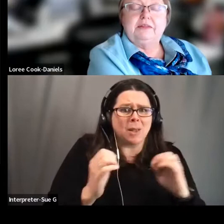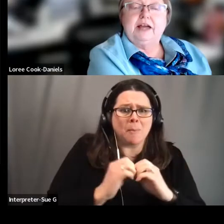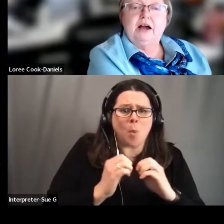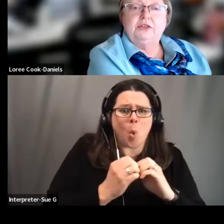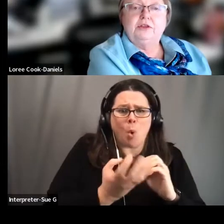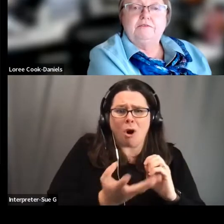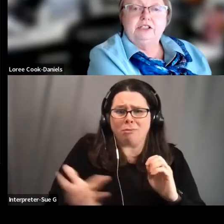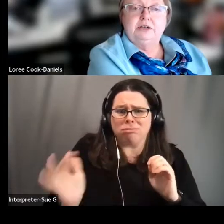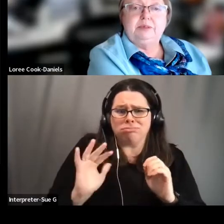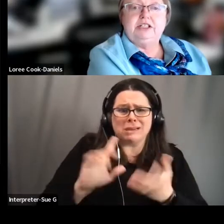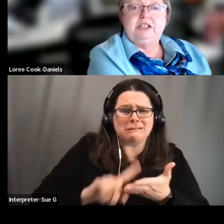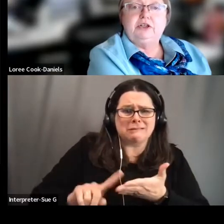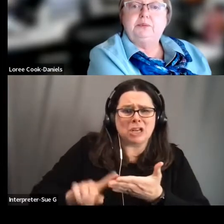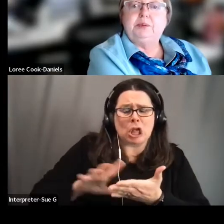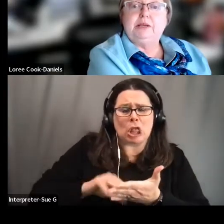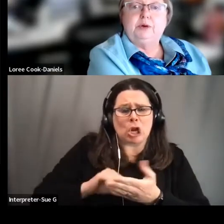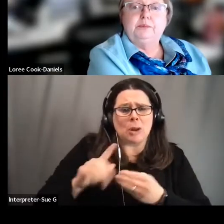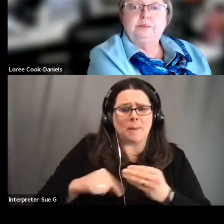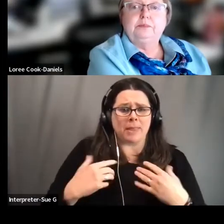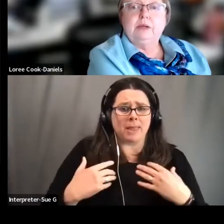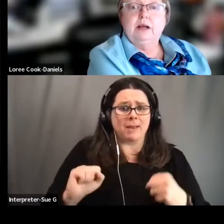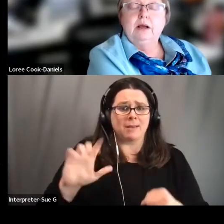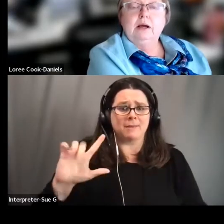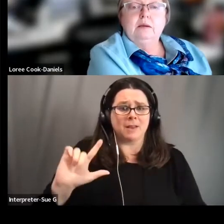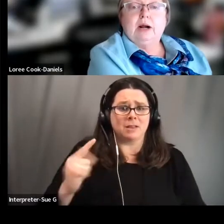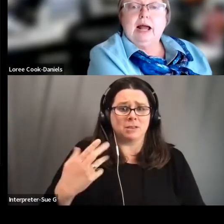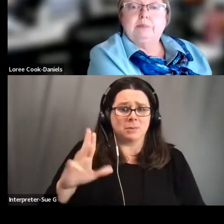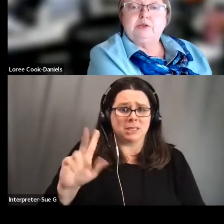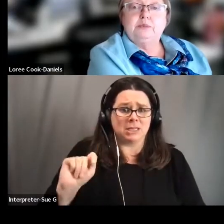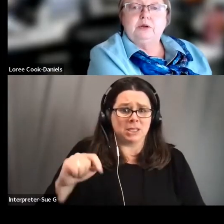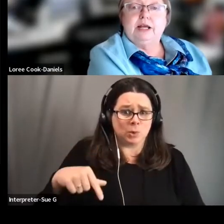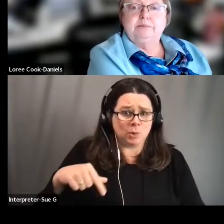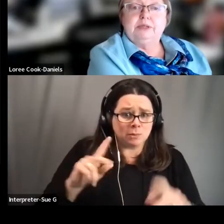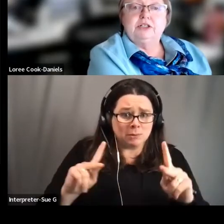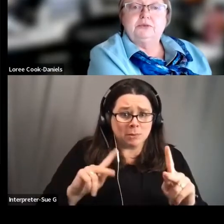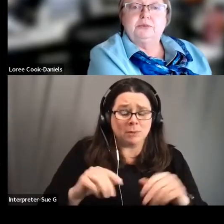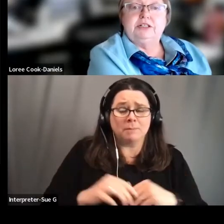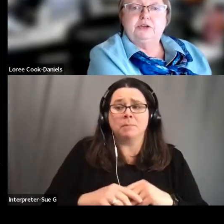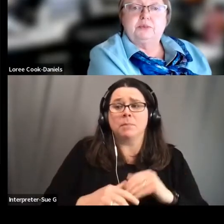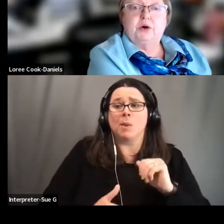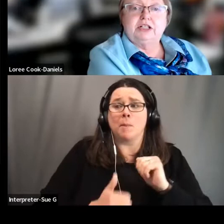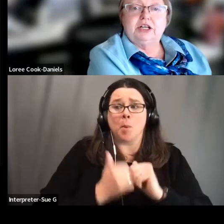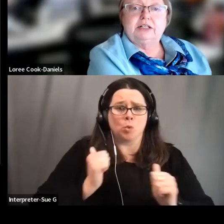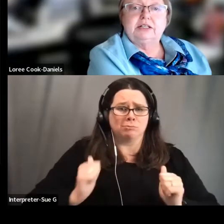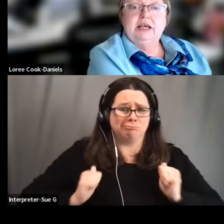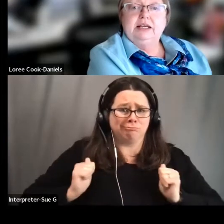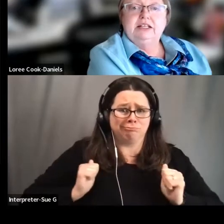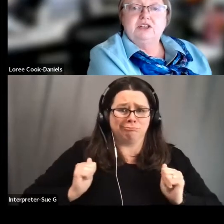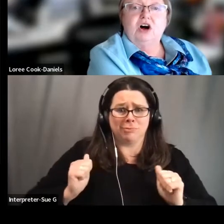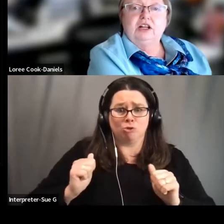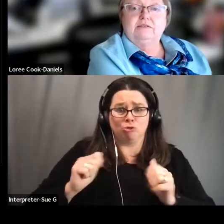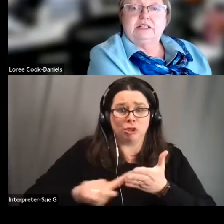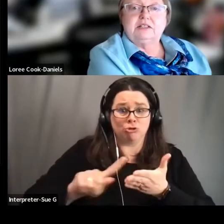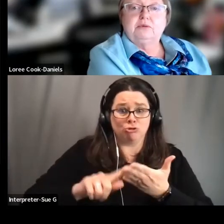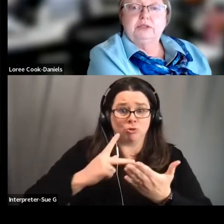about the health of LGBTQ people. Perhaps the most ambitious research project is All of Us